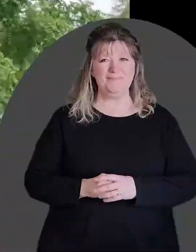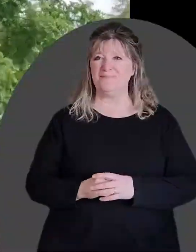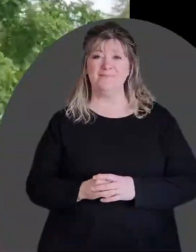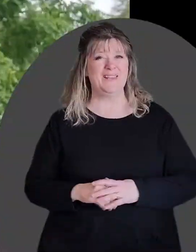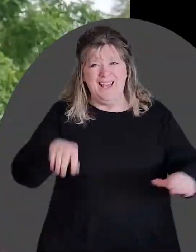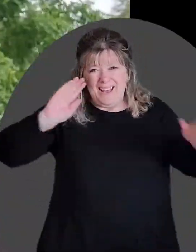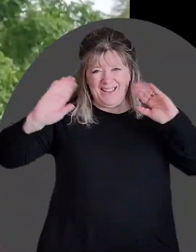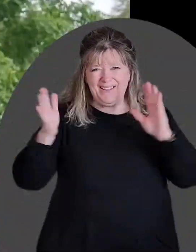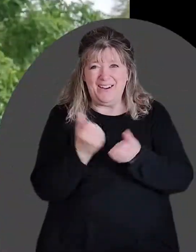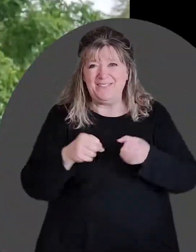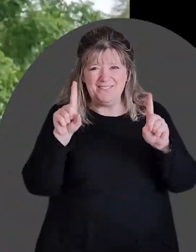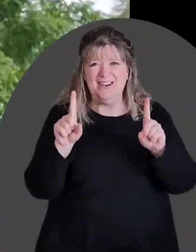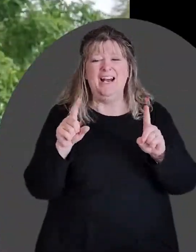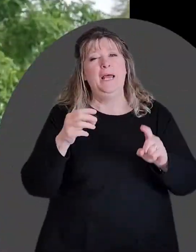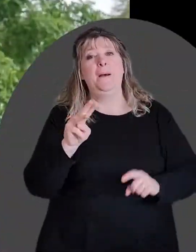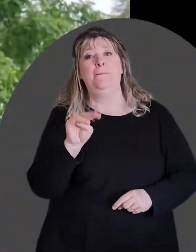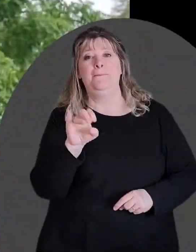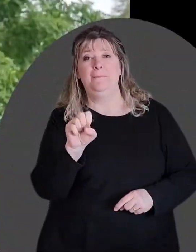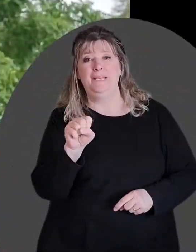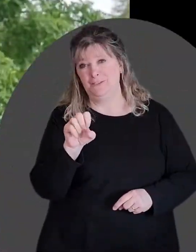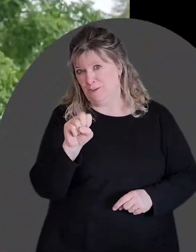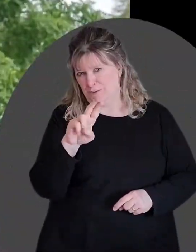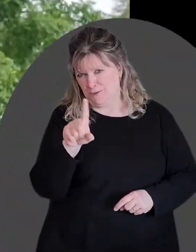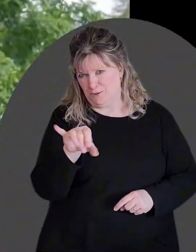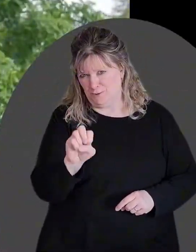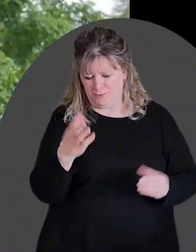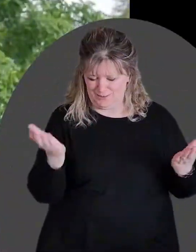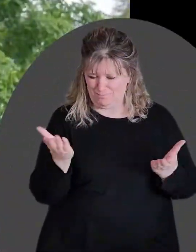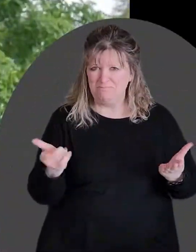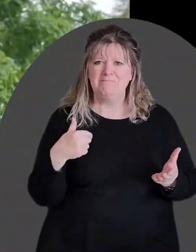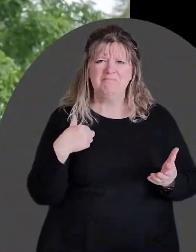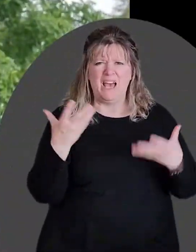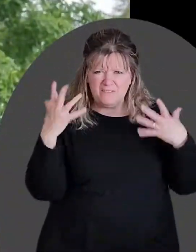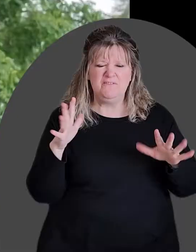Hello everybody Miss Suzie here I walked down the farm lane behind my house